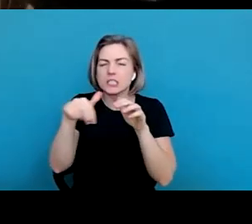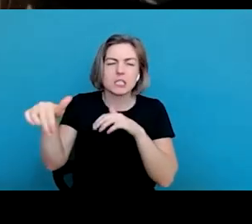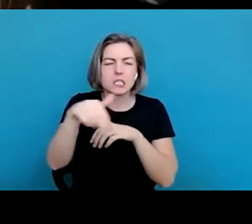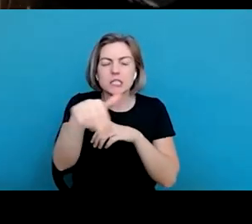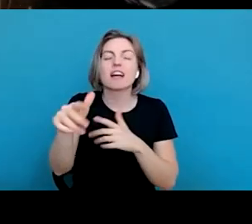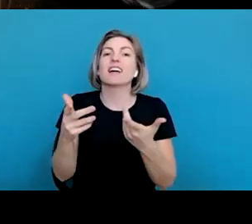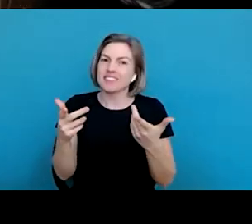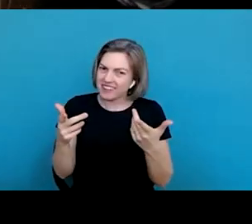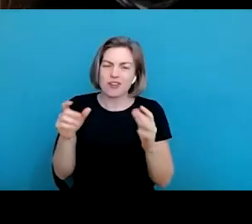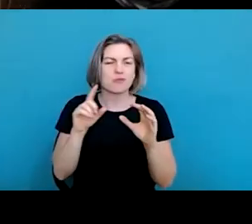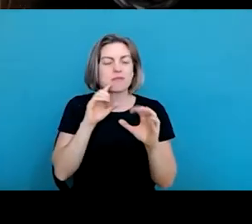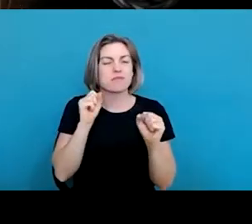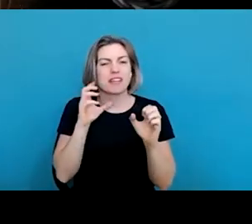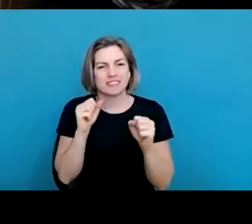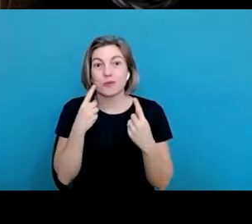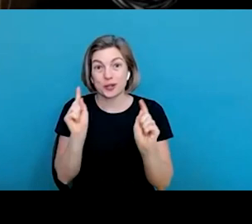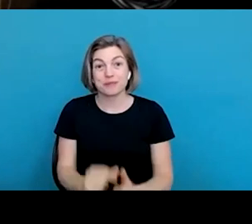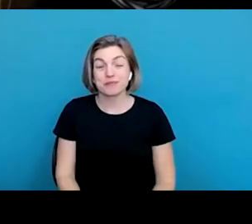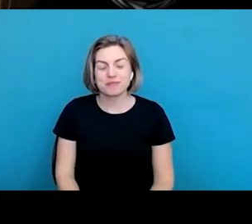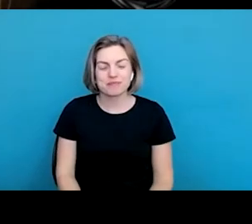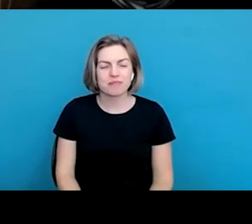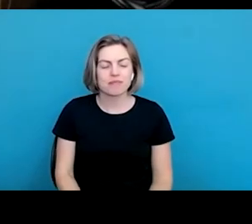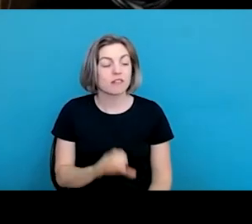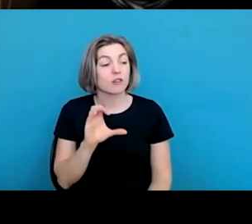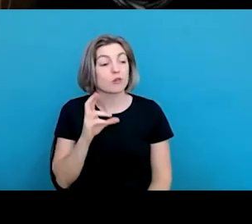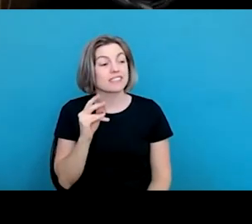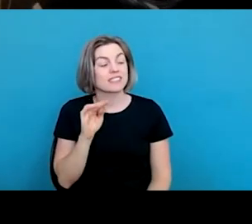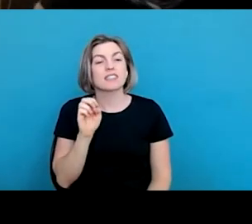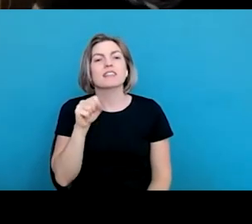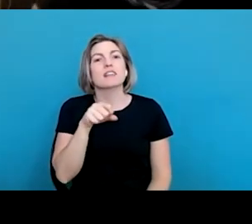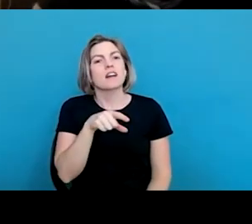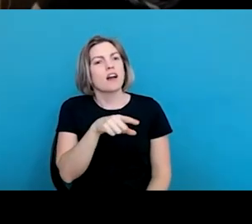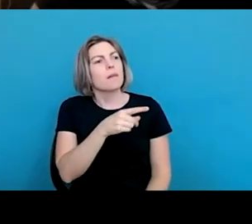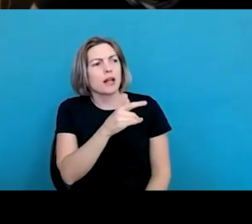It worked . >>CHRISTINE HEMPHILL: Pilar, I think there is a number of things that is so lovely.